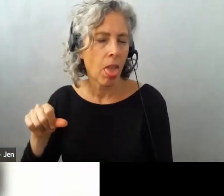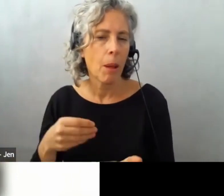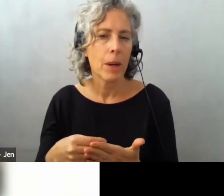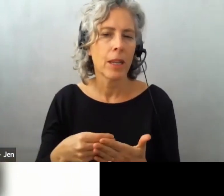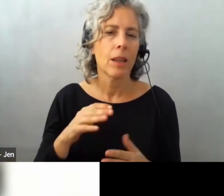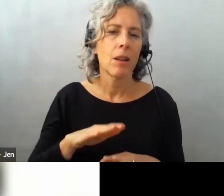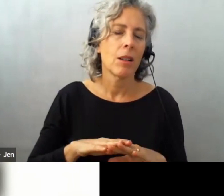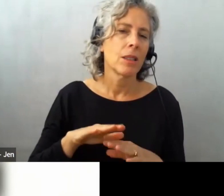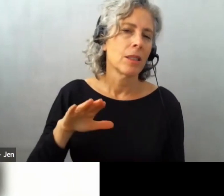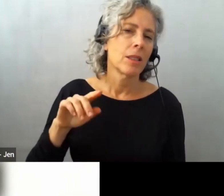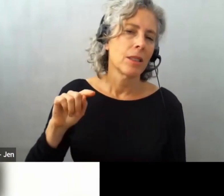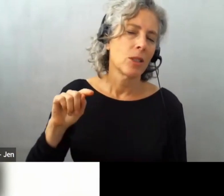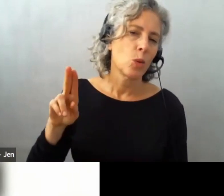as much, or the commuter rail.